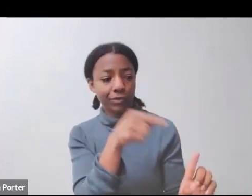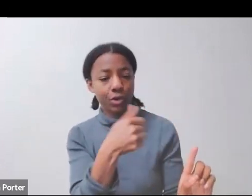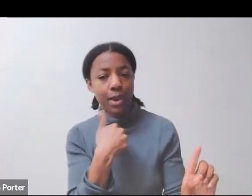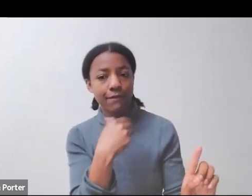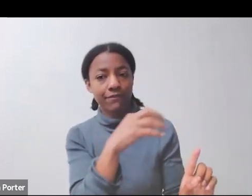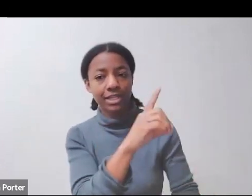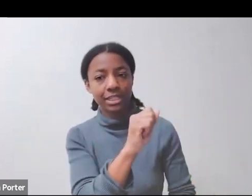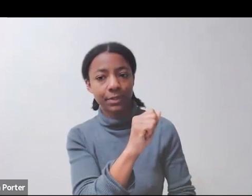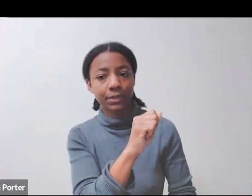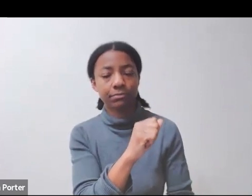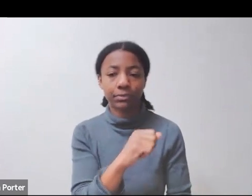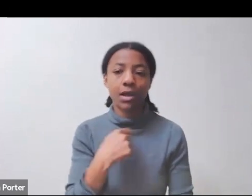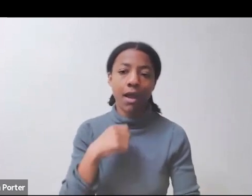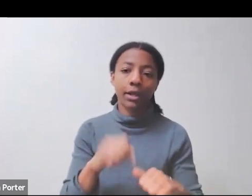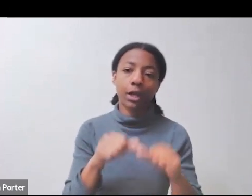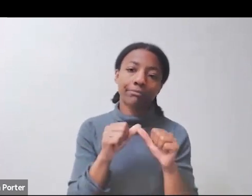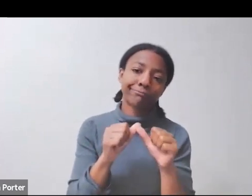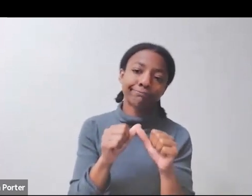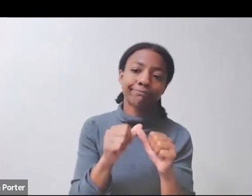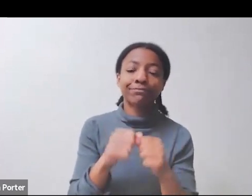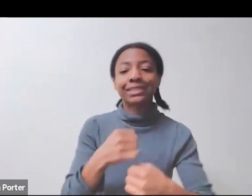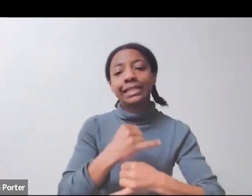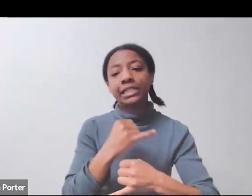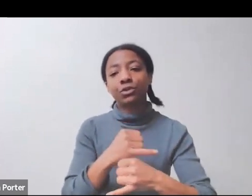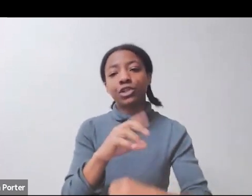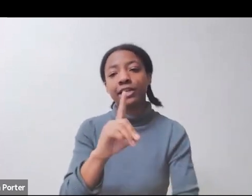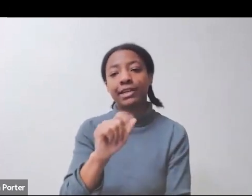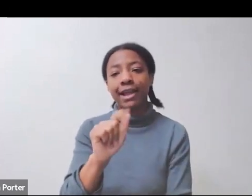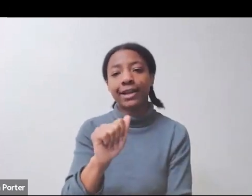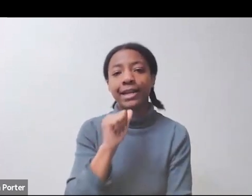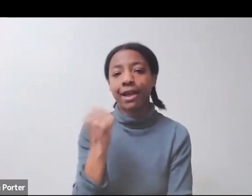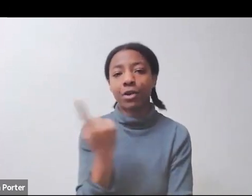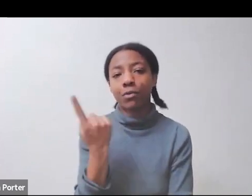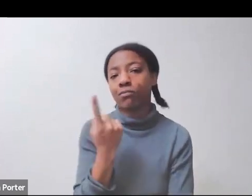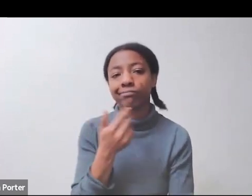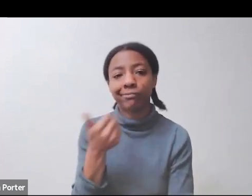I could go on about how institutional data is not always the best to go, but I will stop there, and thank you so much.